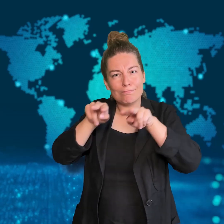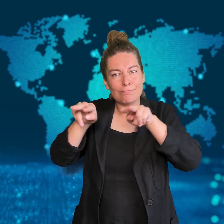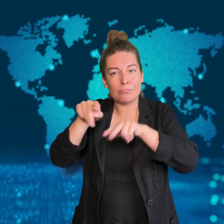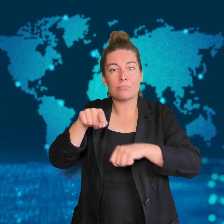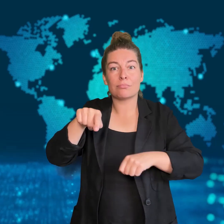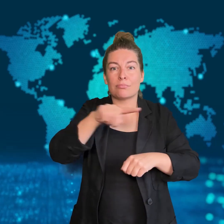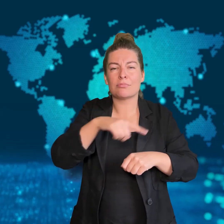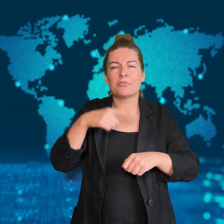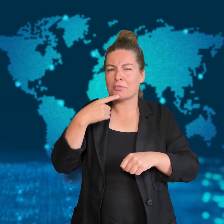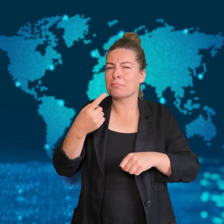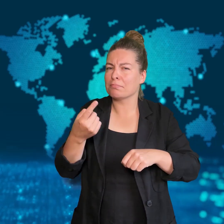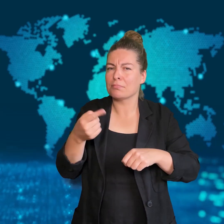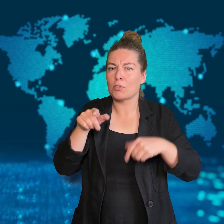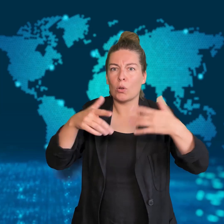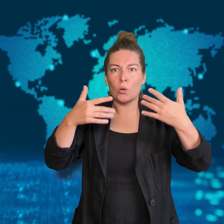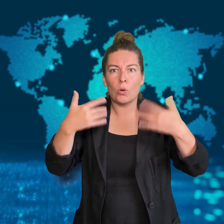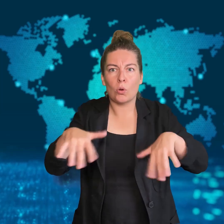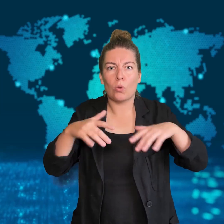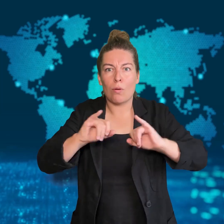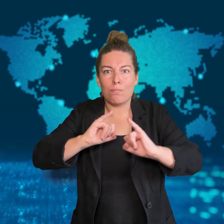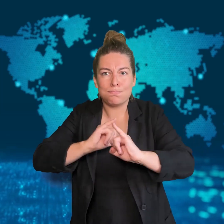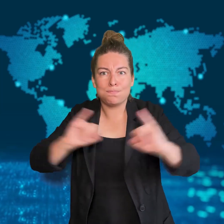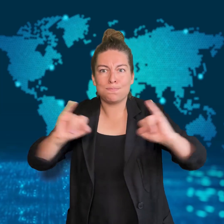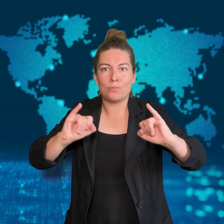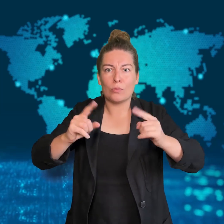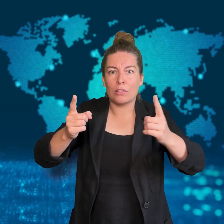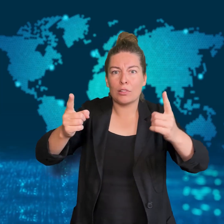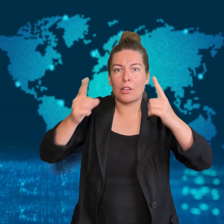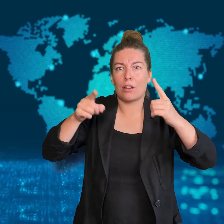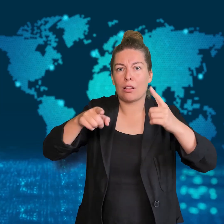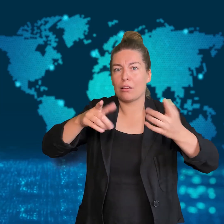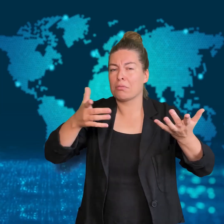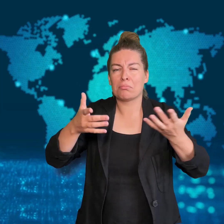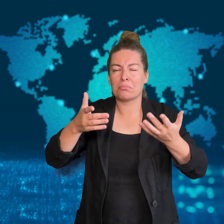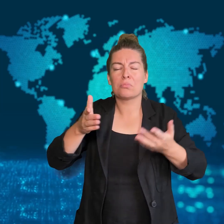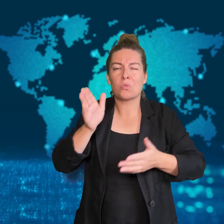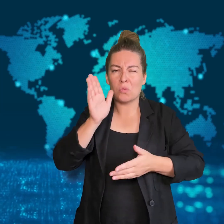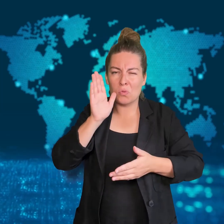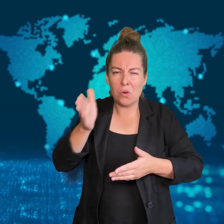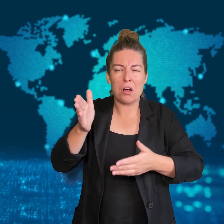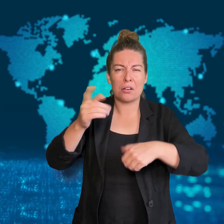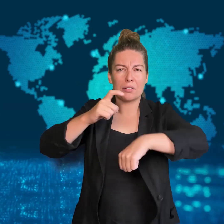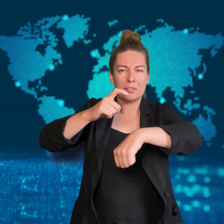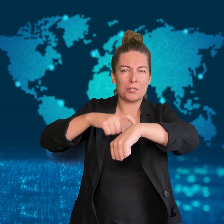Using those cameras, flight controllers confirmed a low risk of